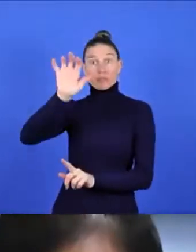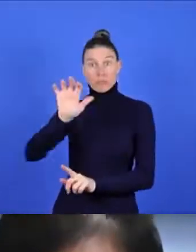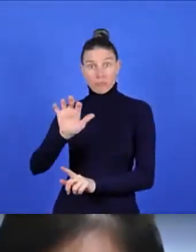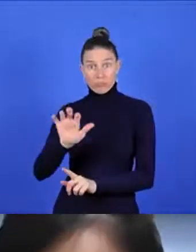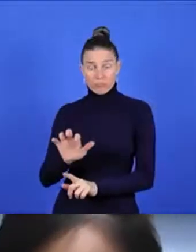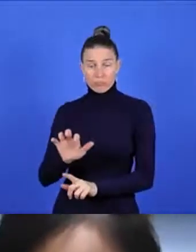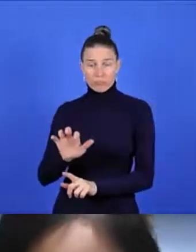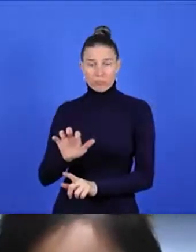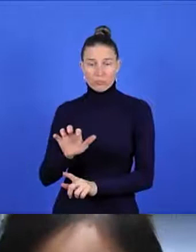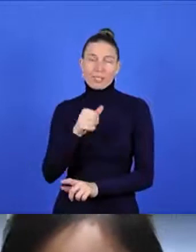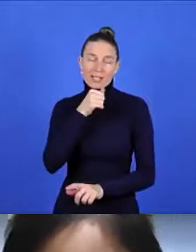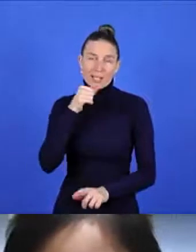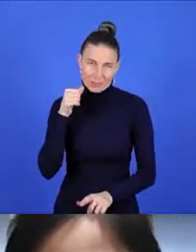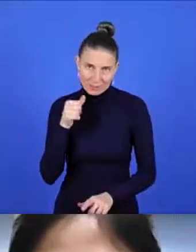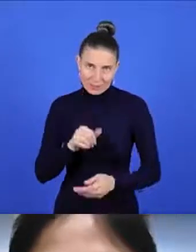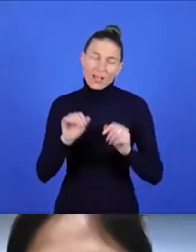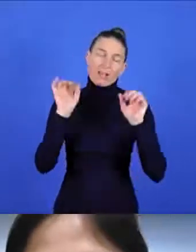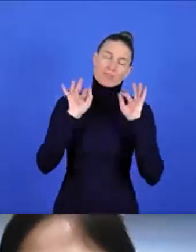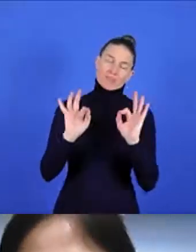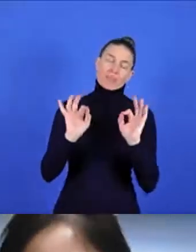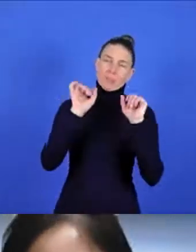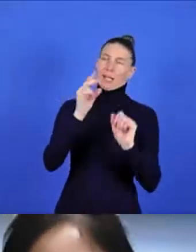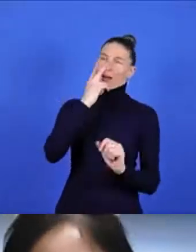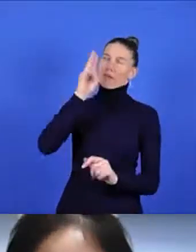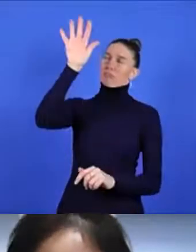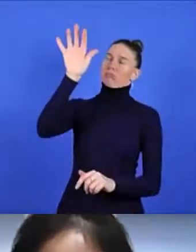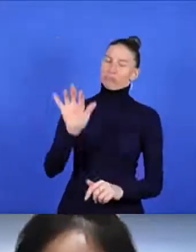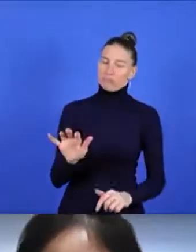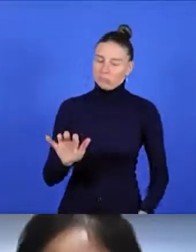you will see a special window opening with the